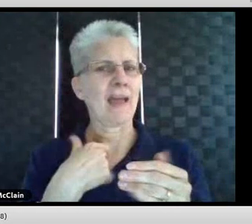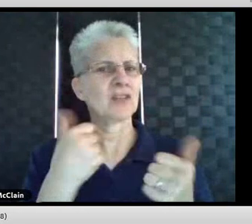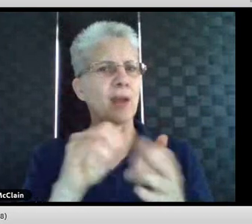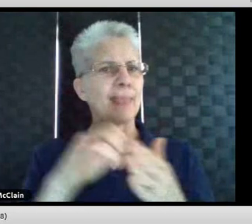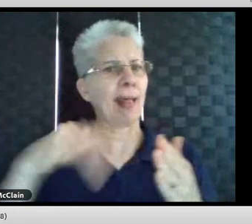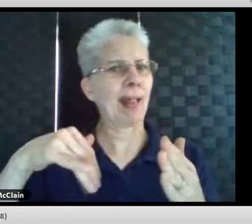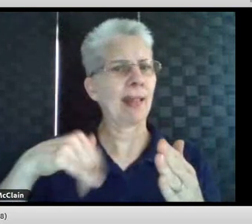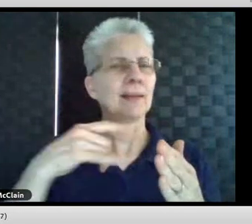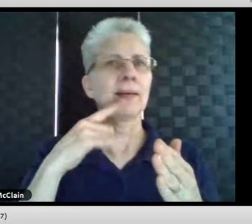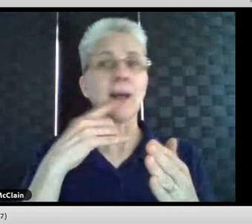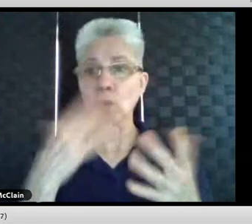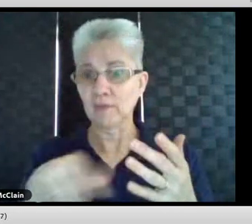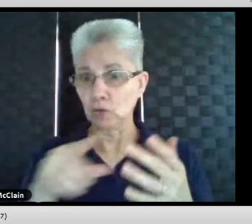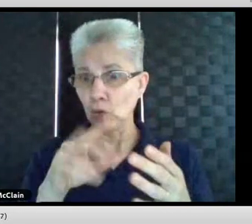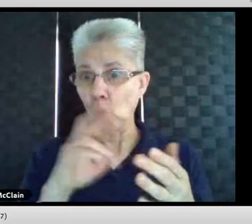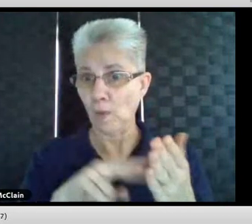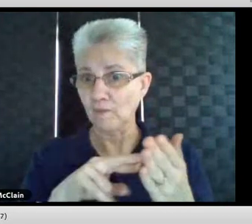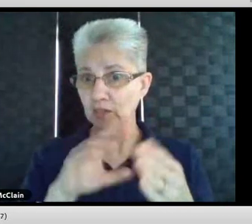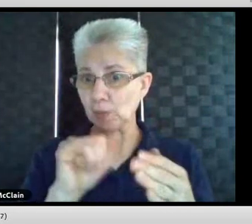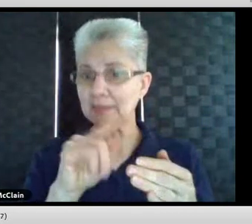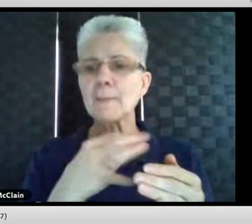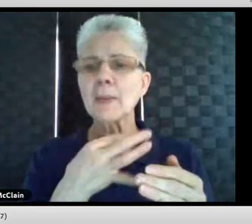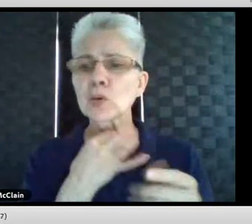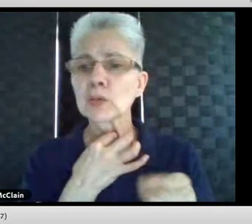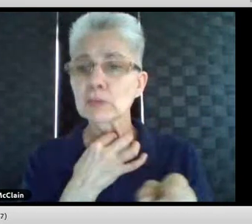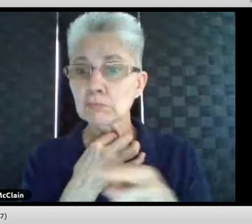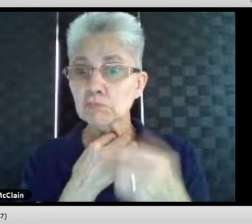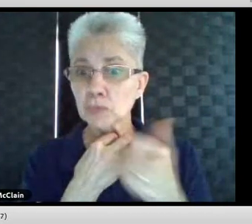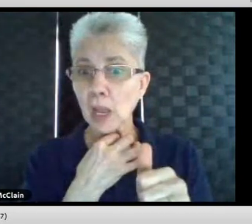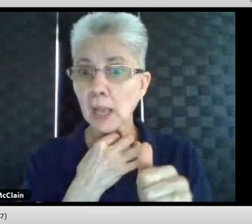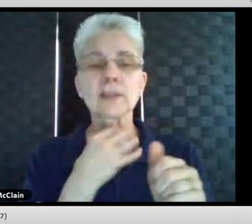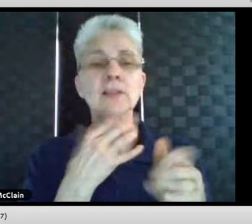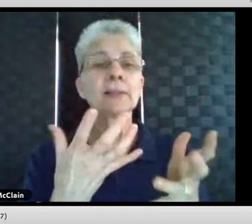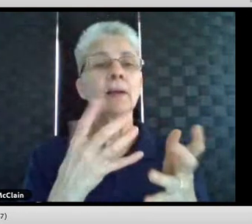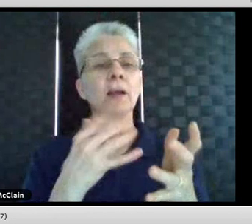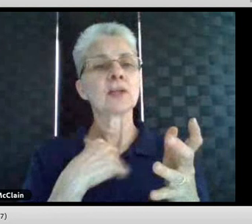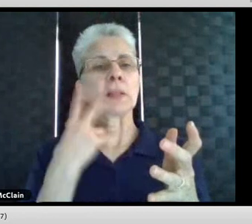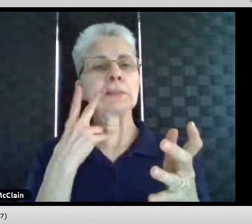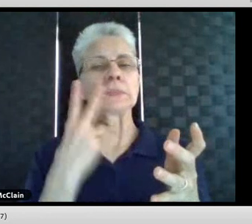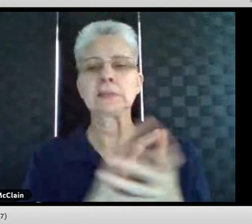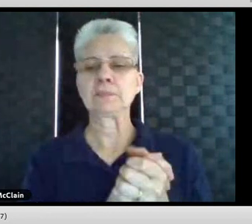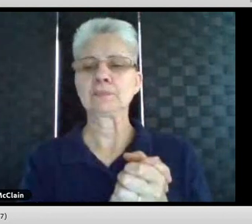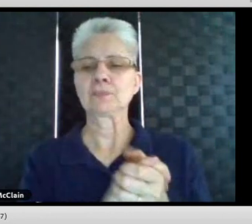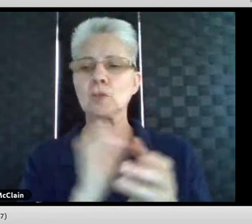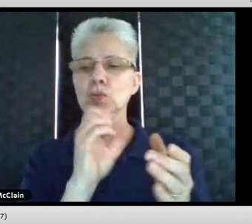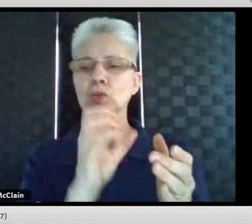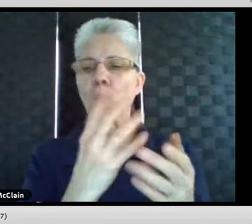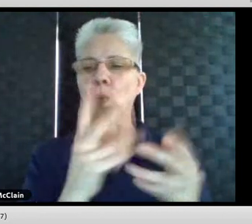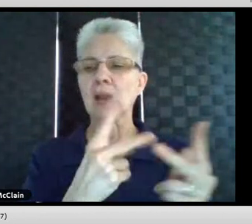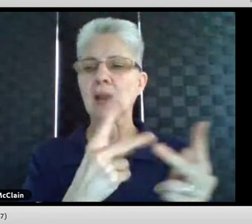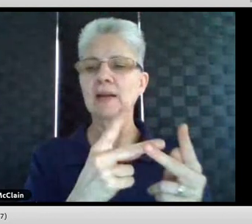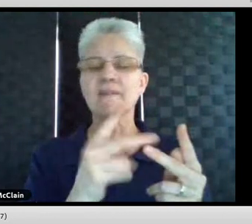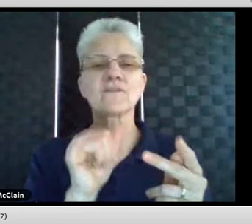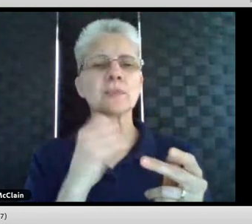Has anybody done reference on Skype? I'm just curious. Let's see. So what kind of forms does it take?